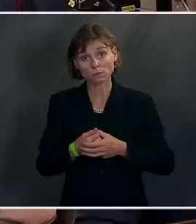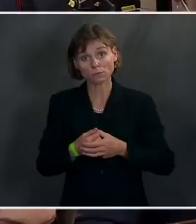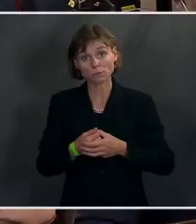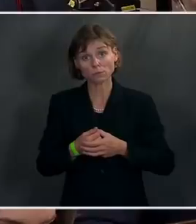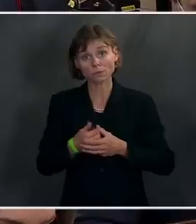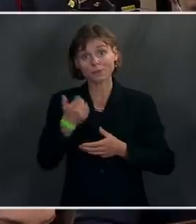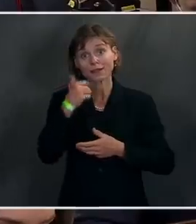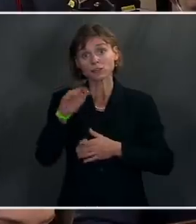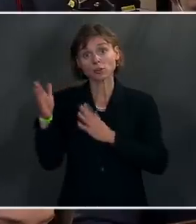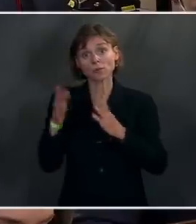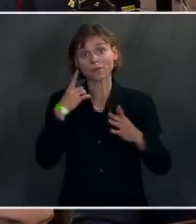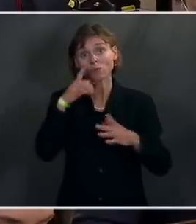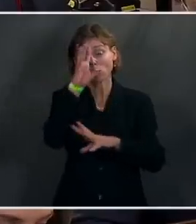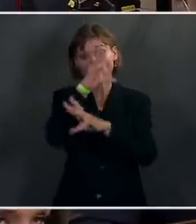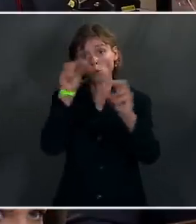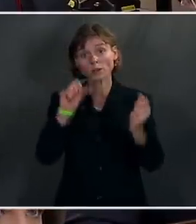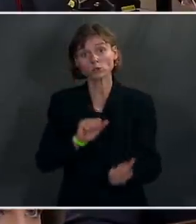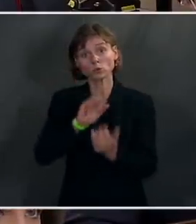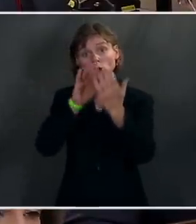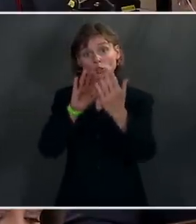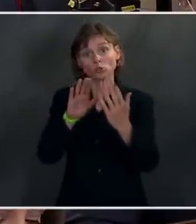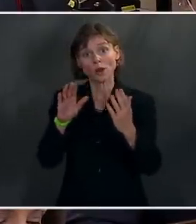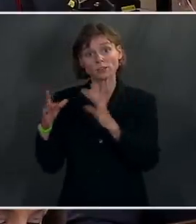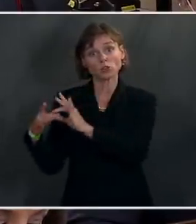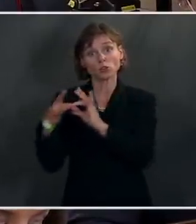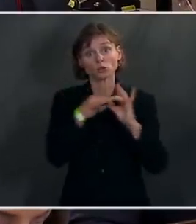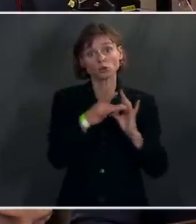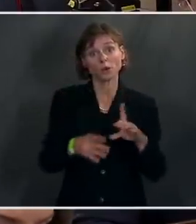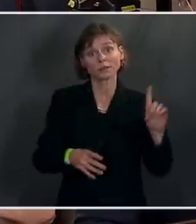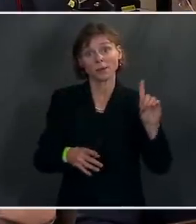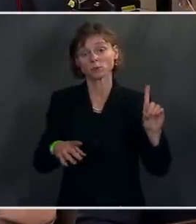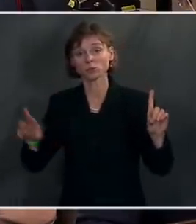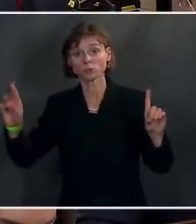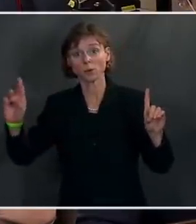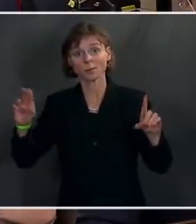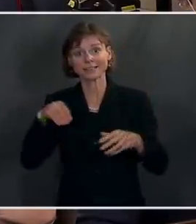to address a joint session of Congress? And are you guys already working on his address